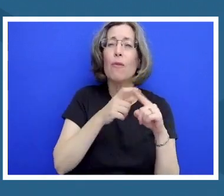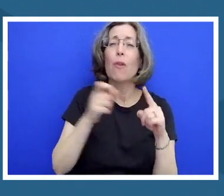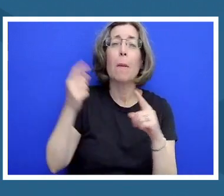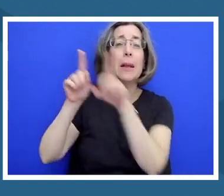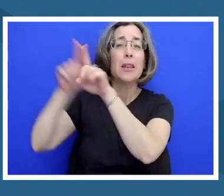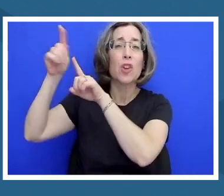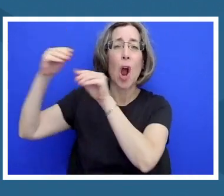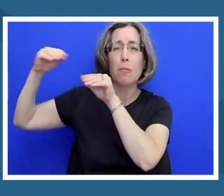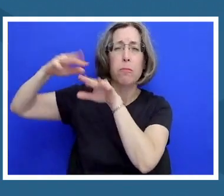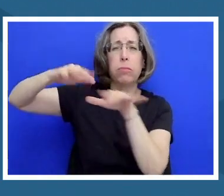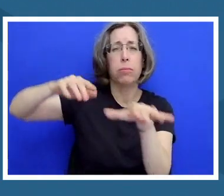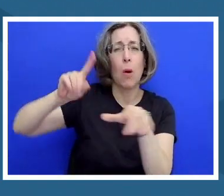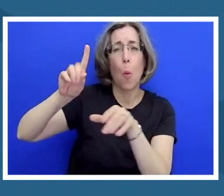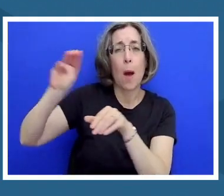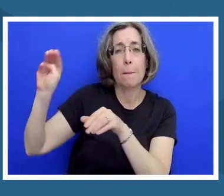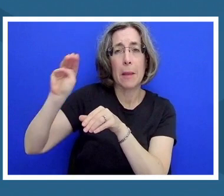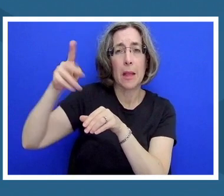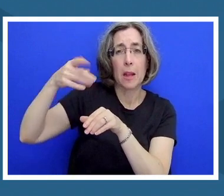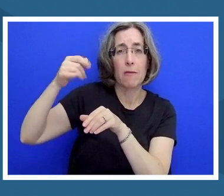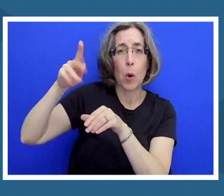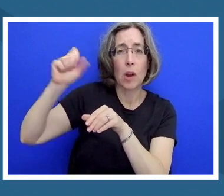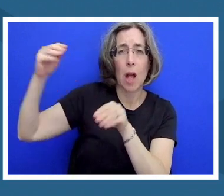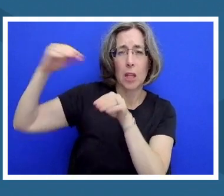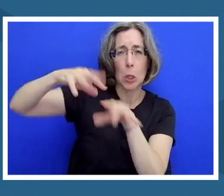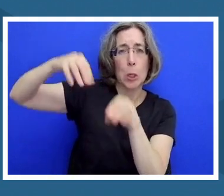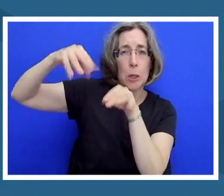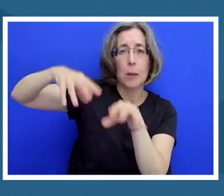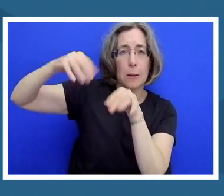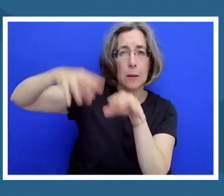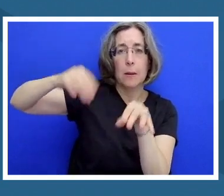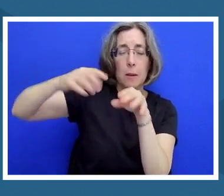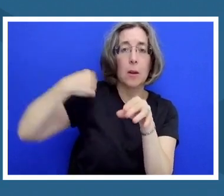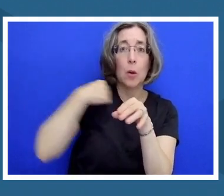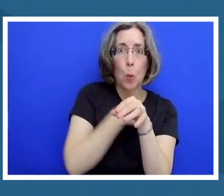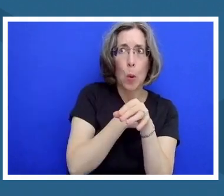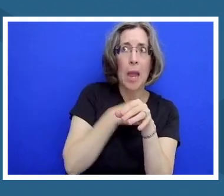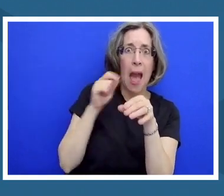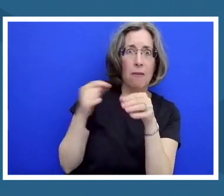so we need a lot of photons for this so